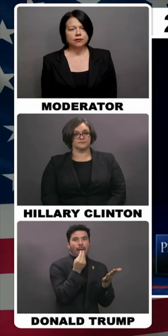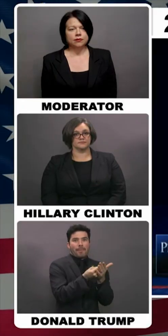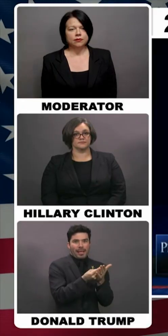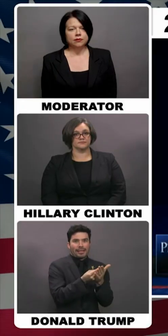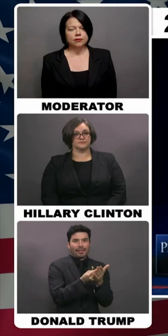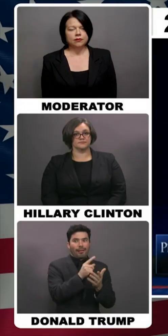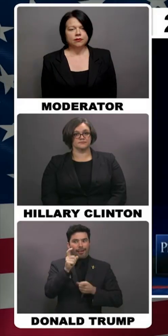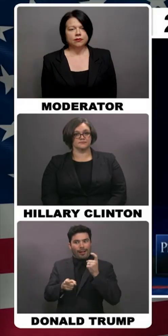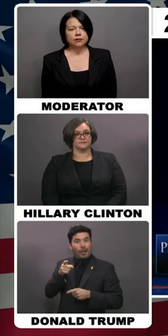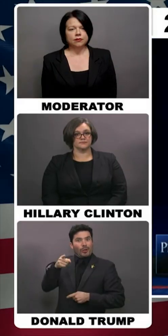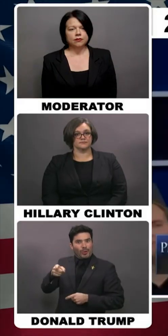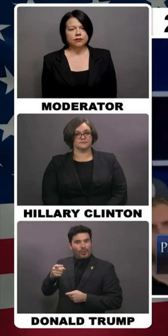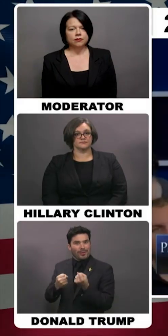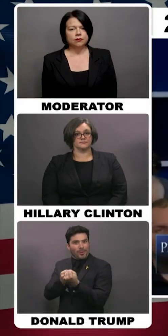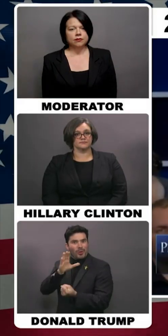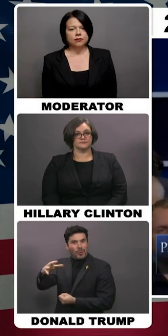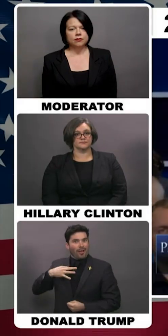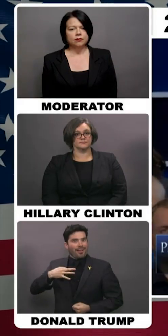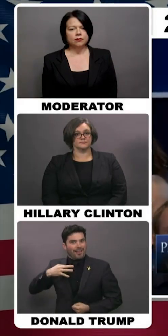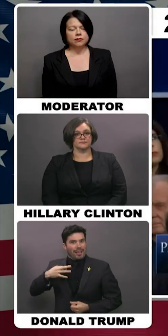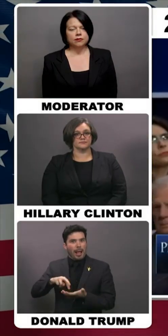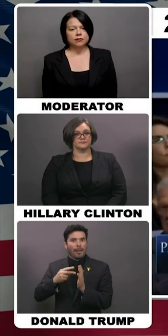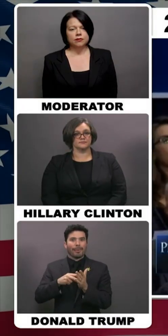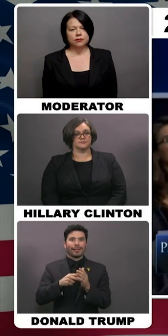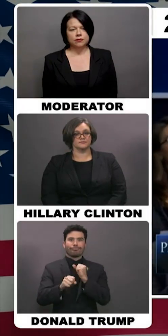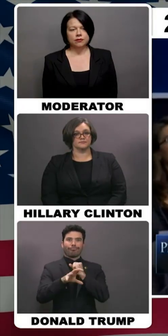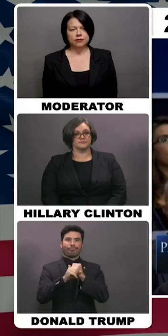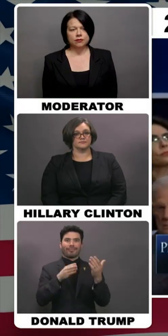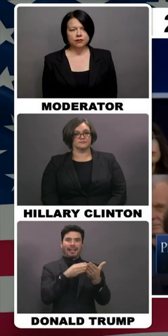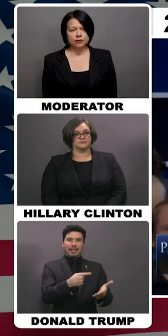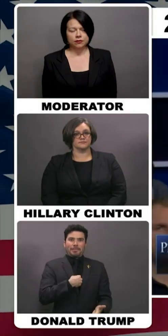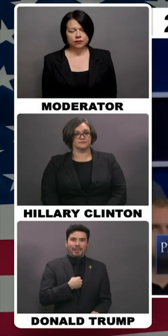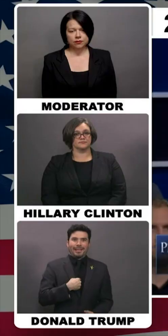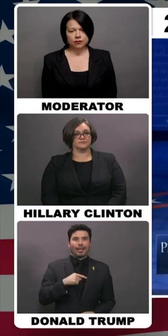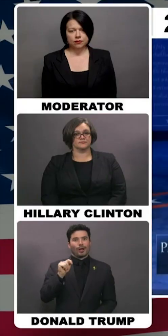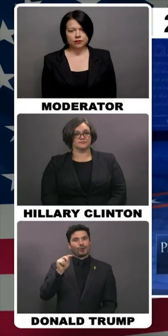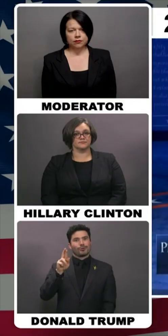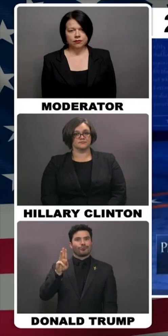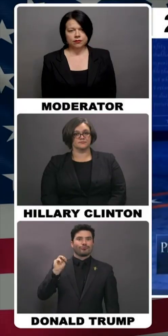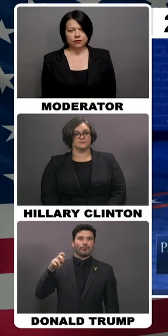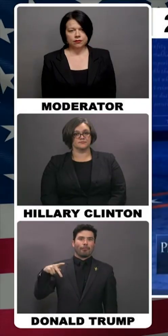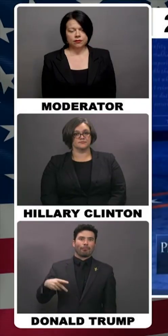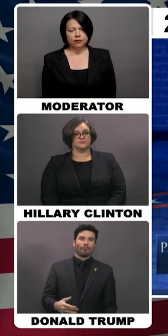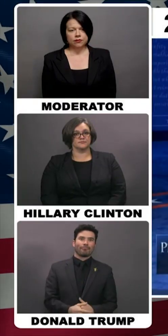But, and I say that about a lot of things. You know, I've, I've heard Hillary complaining about so many different things over the years.